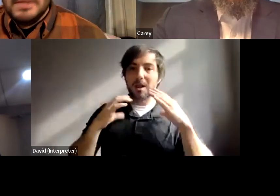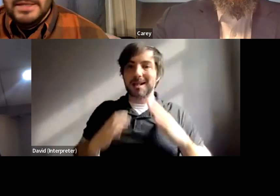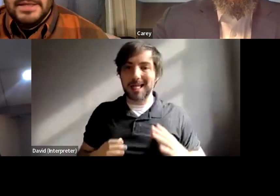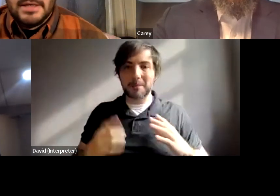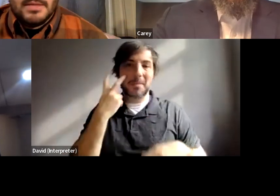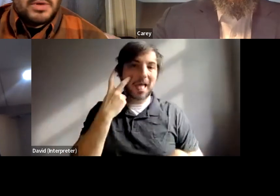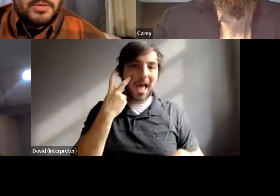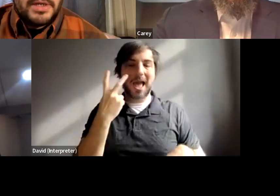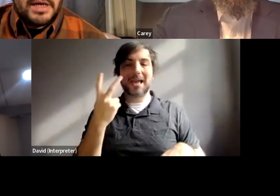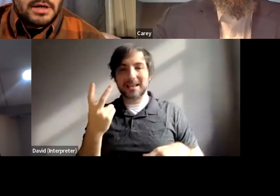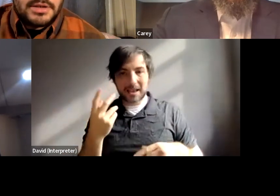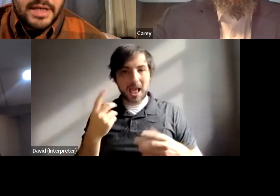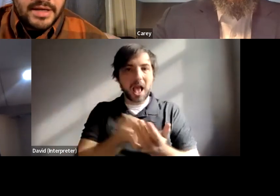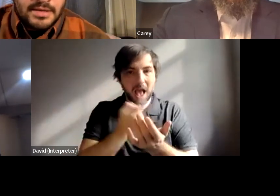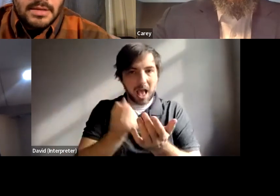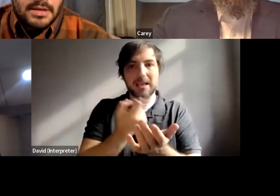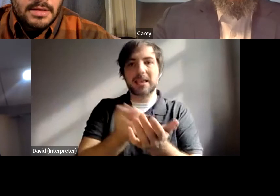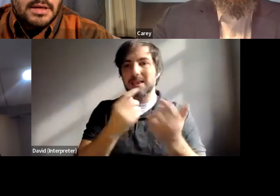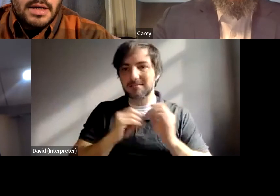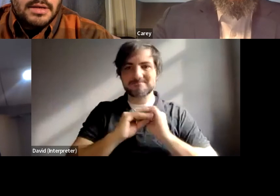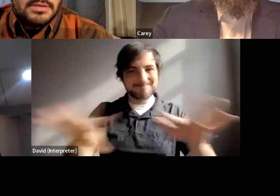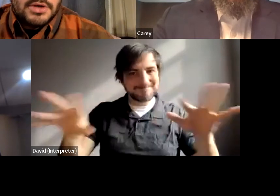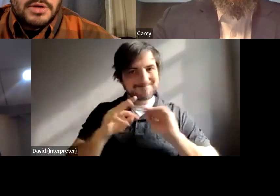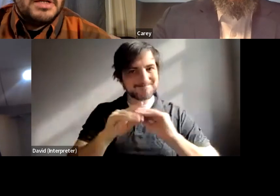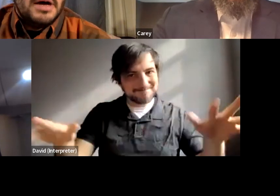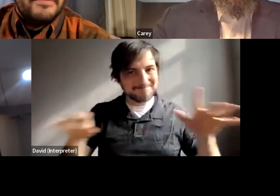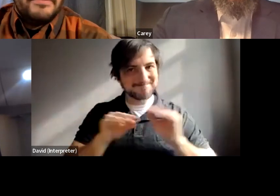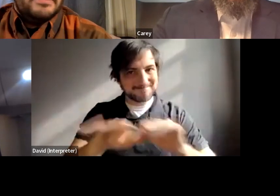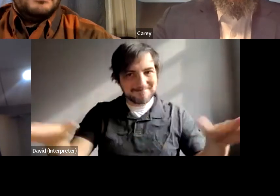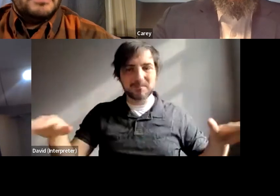. We are hoping to get our second tournament off